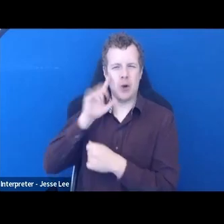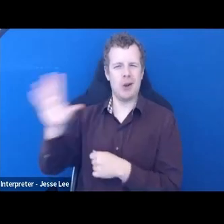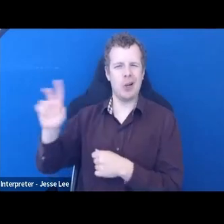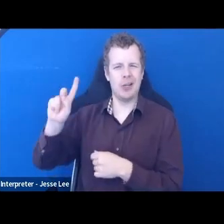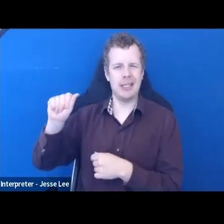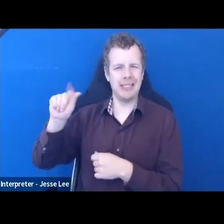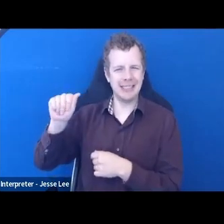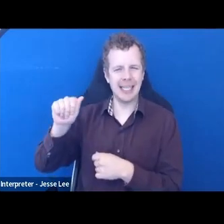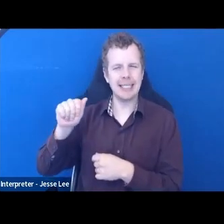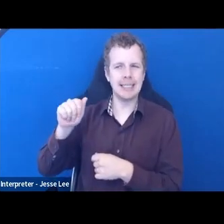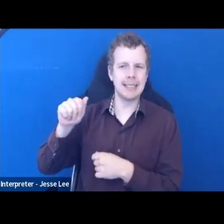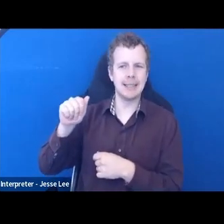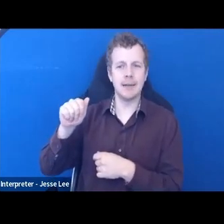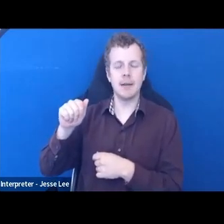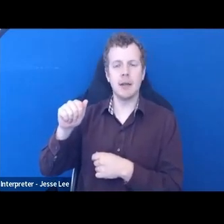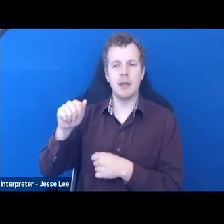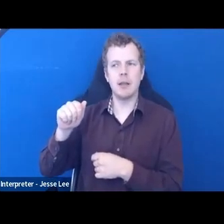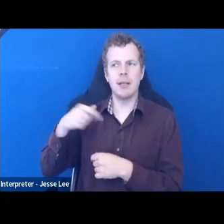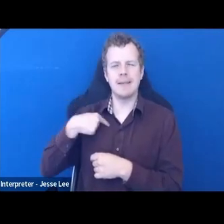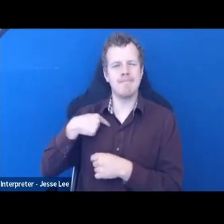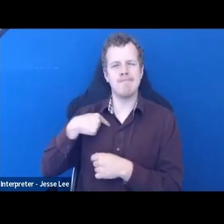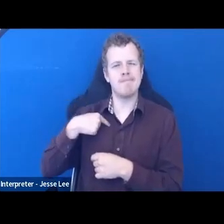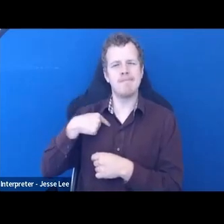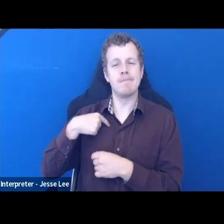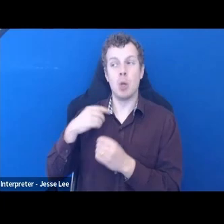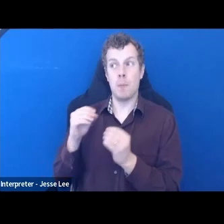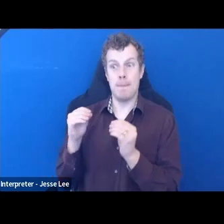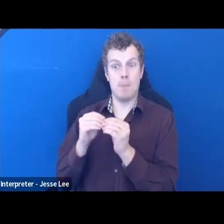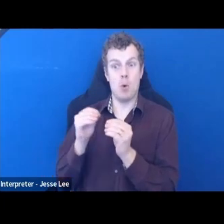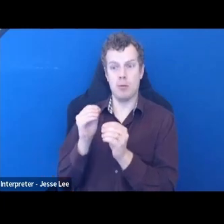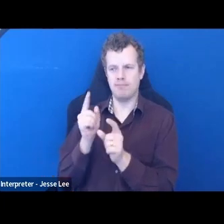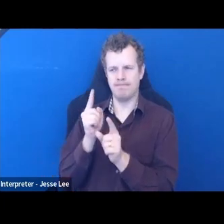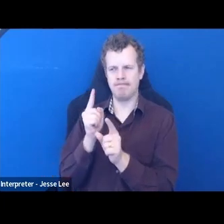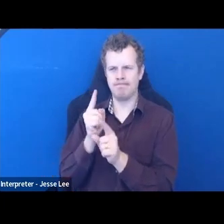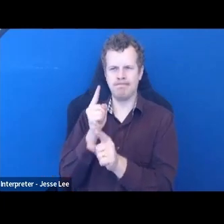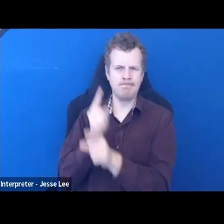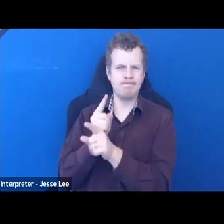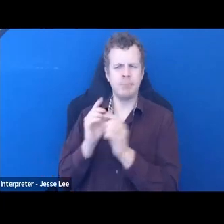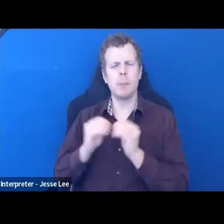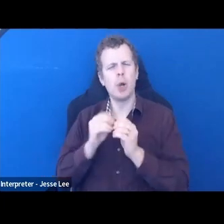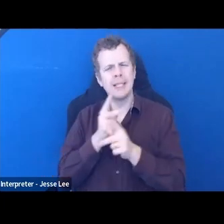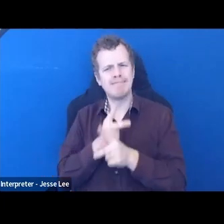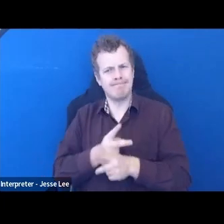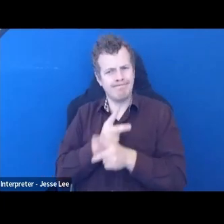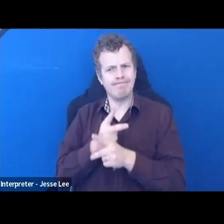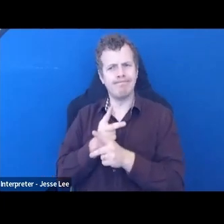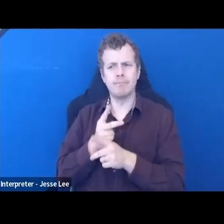And so I think a more maybe accurate estimate or conservative estimate of 3-10%